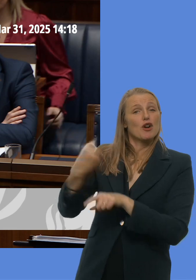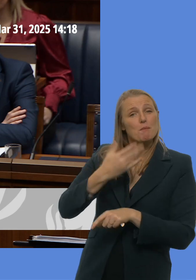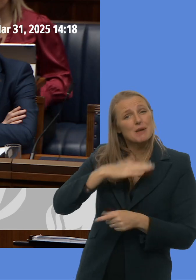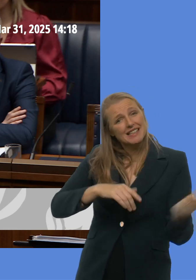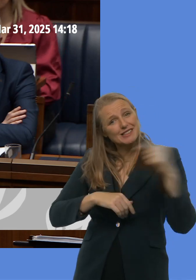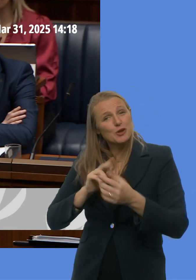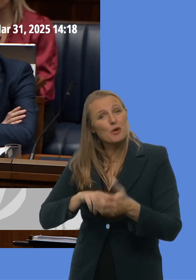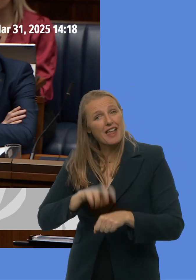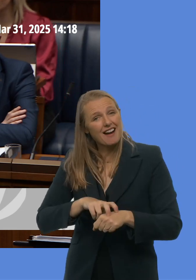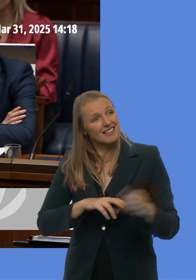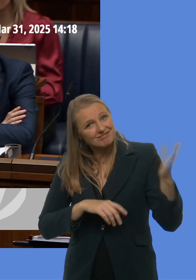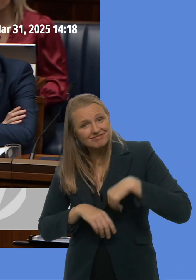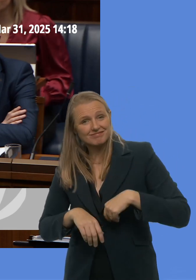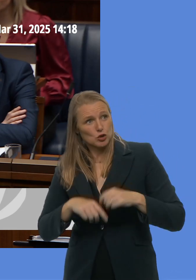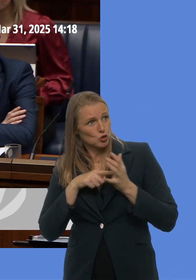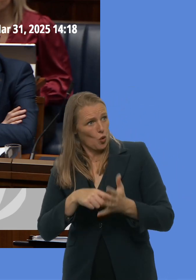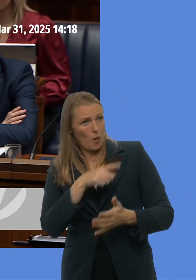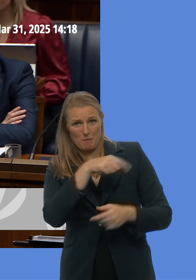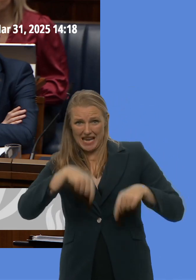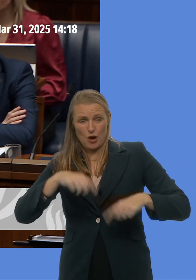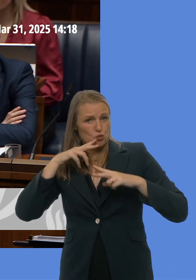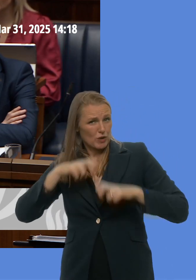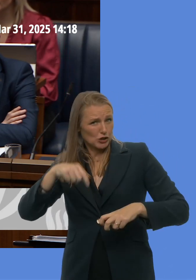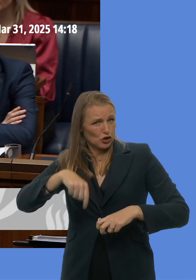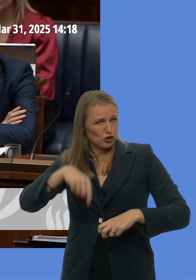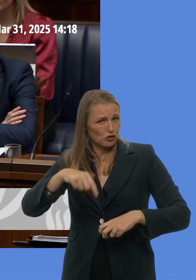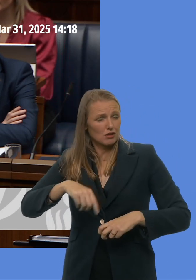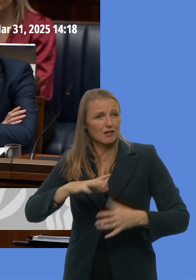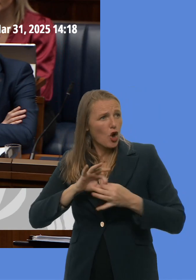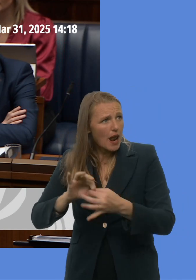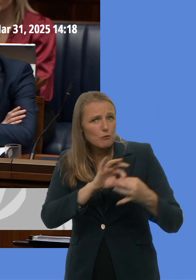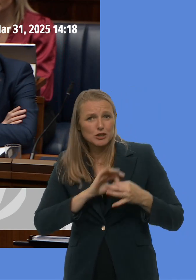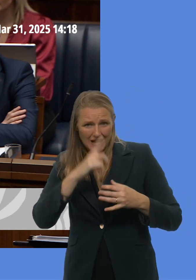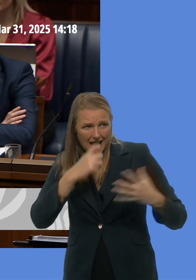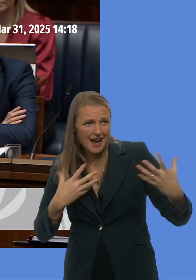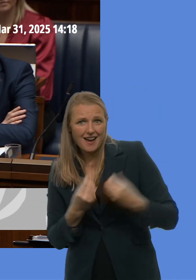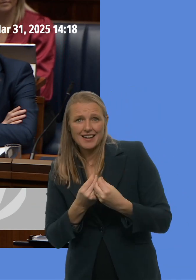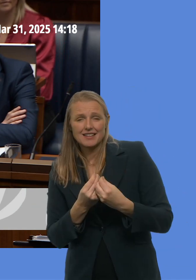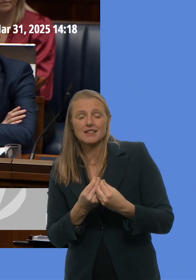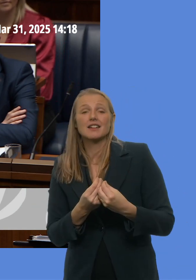Ireland to see what we can offer to them, particularly in relation to collaboration. I travelled on to DC, where I continue